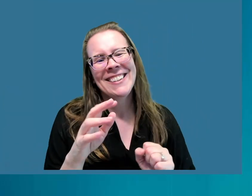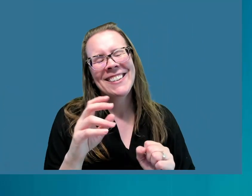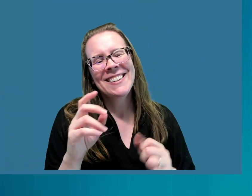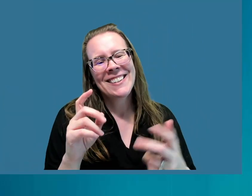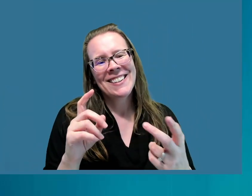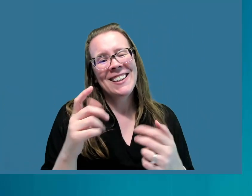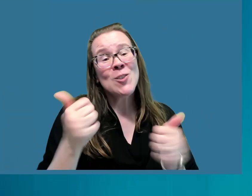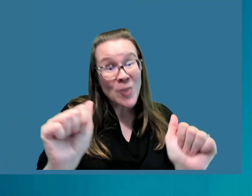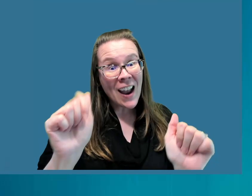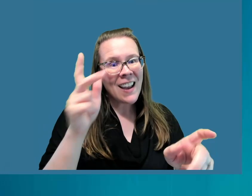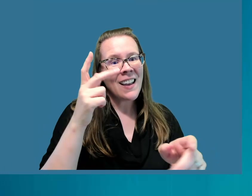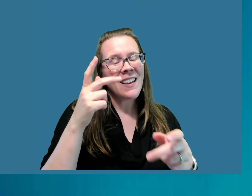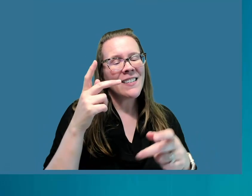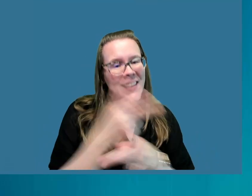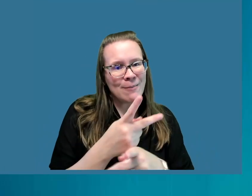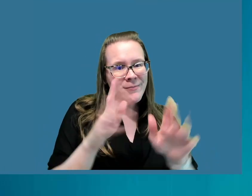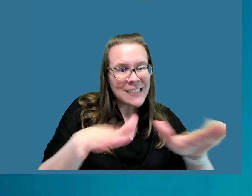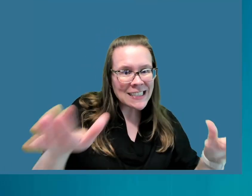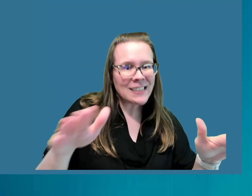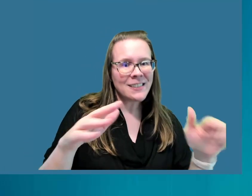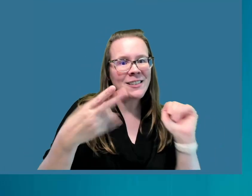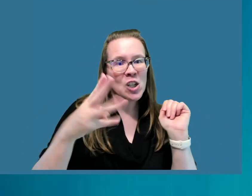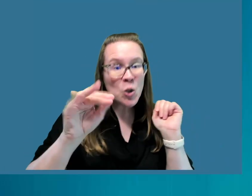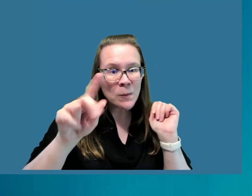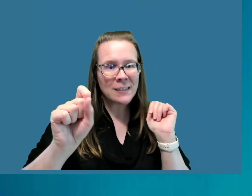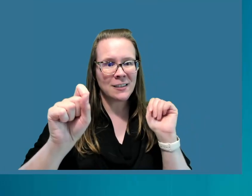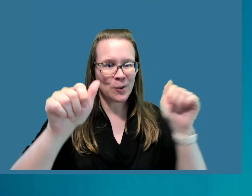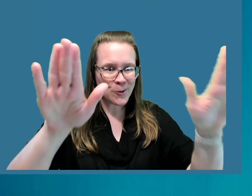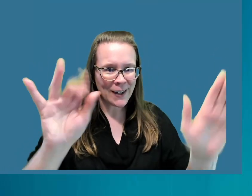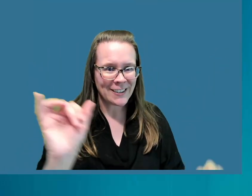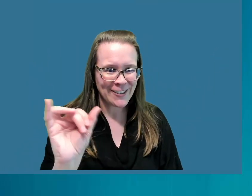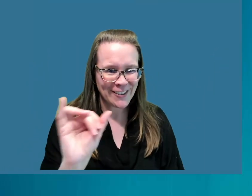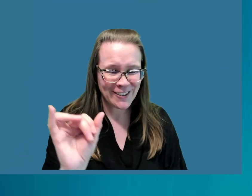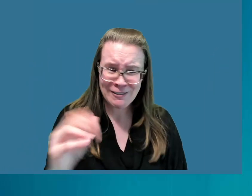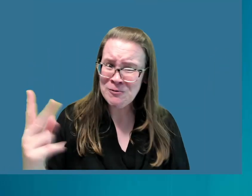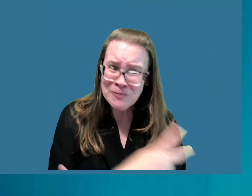set everybody's expectations, uh, that you can't have the cookies at this point. My dad, the kids's